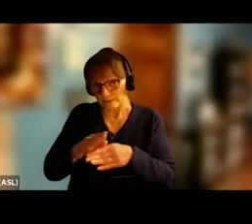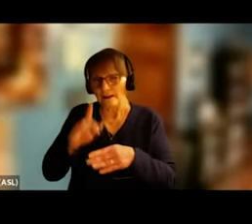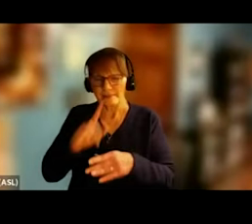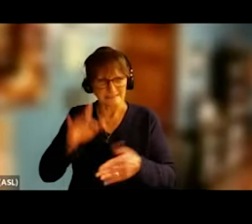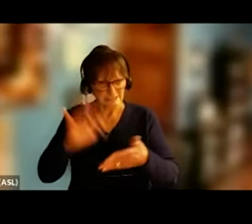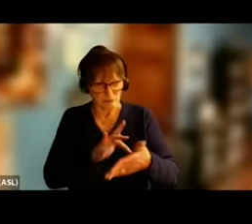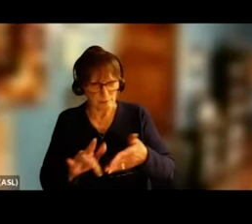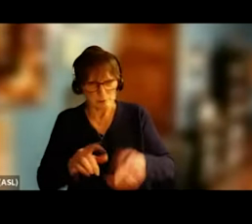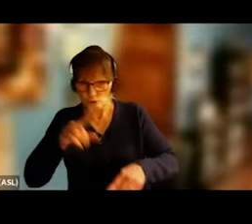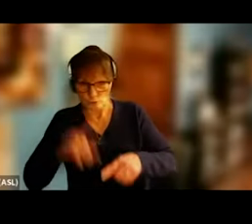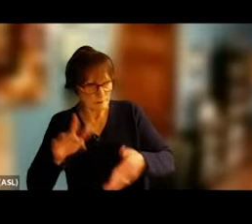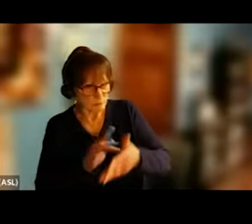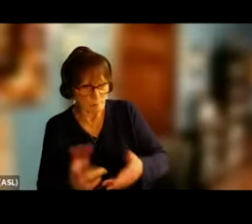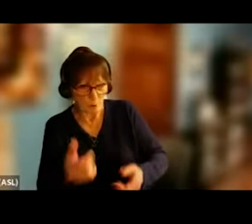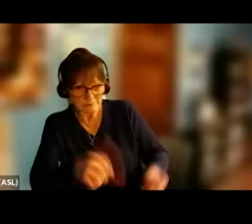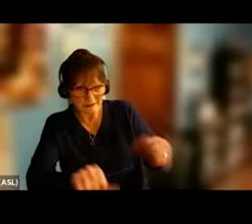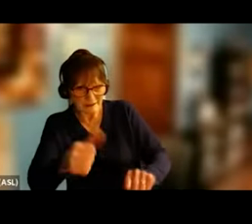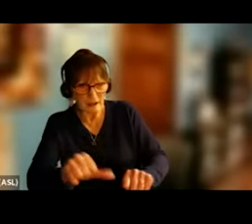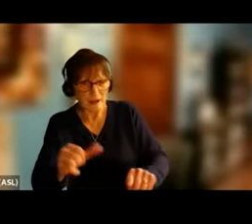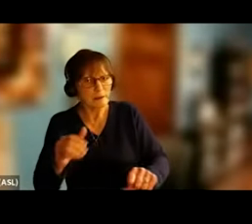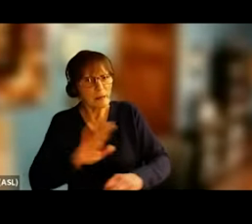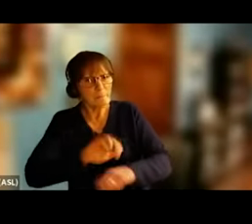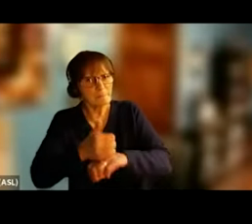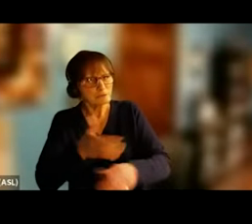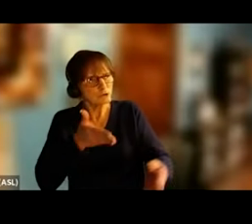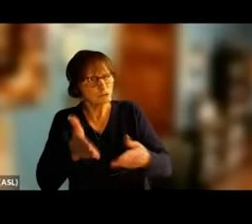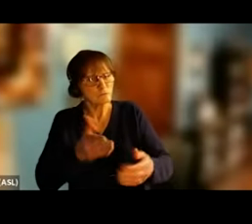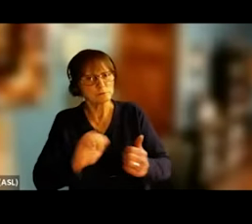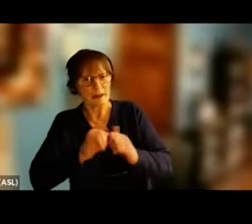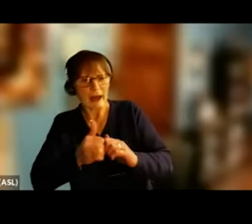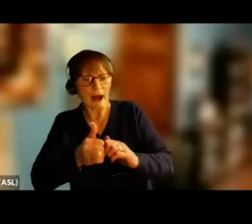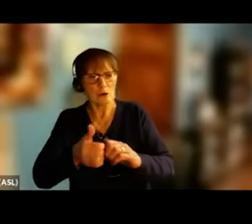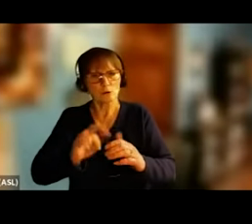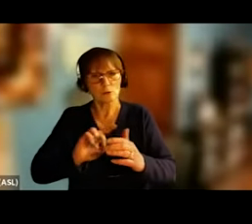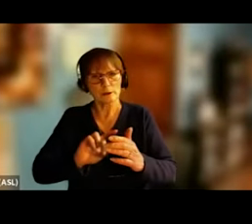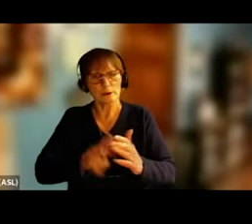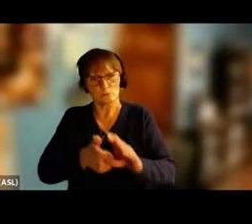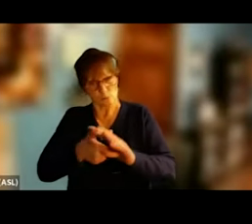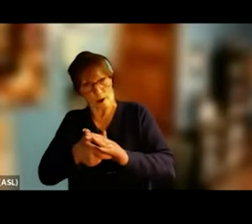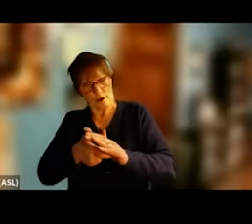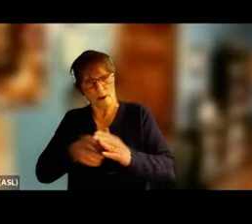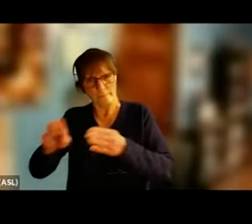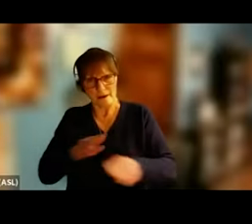We cannot discriminate or deny based on these services"? And how do we require the integration of behavioral health